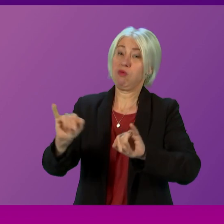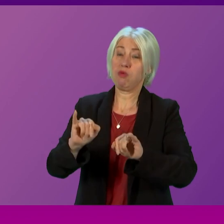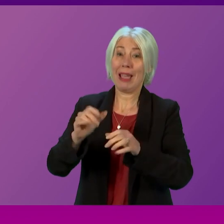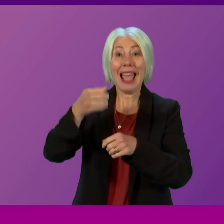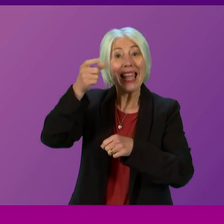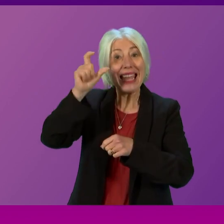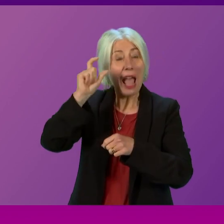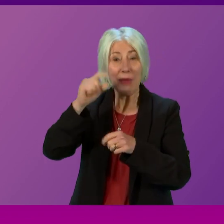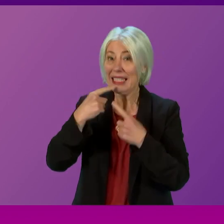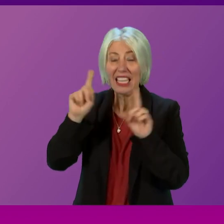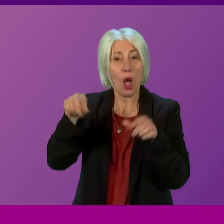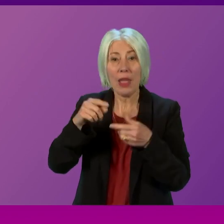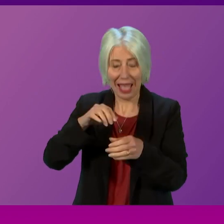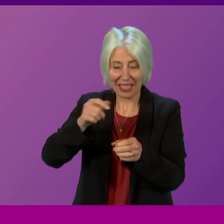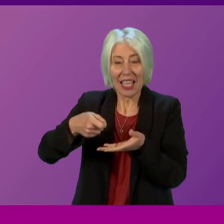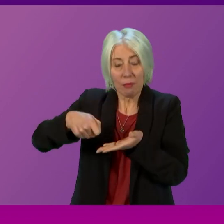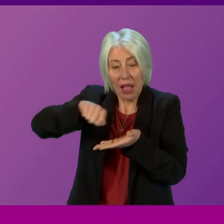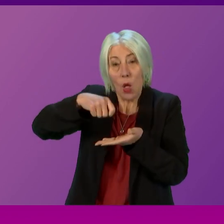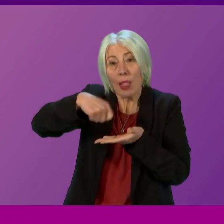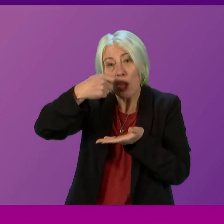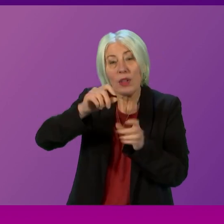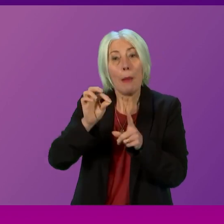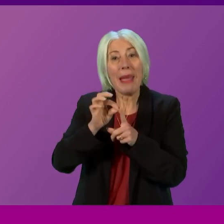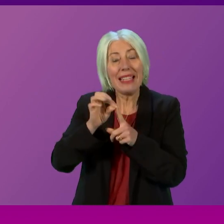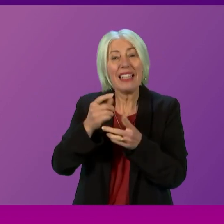get hold even of liquid penicillin to treat kids who have sore throats.